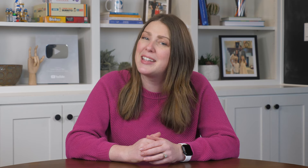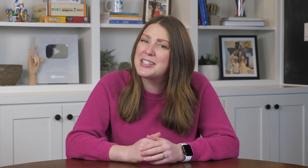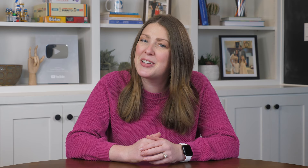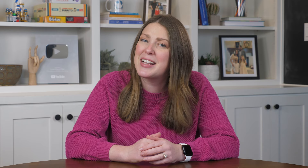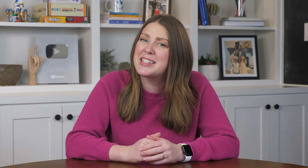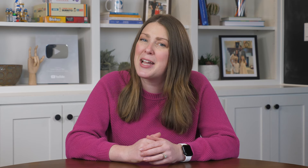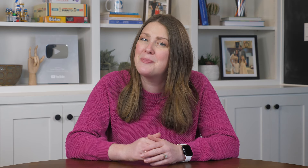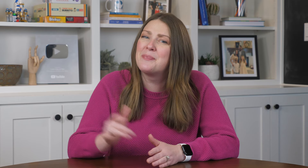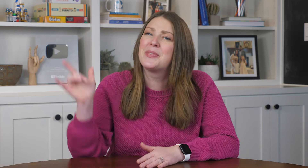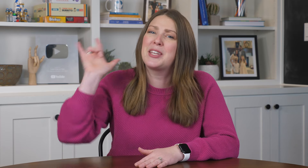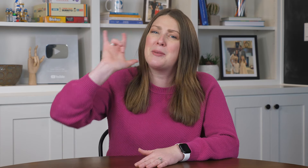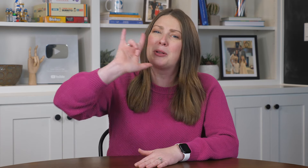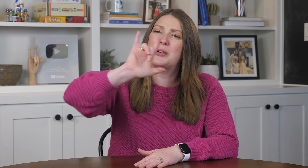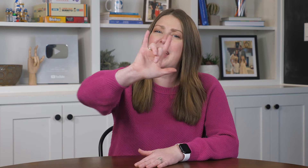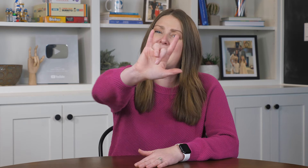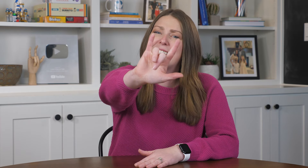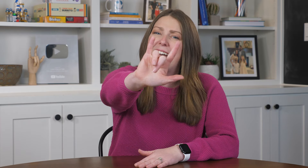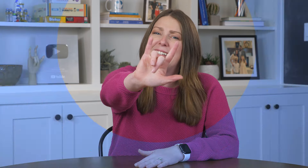Until next time, keep learning how to sign.